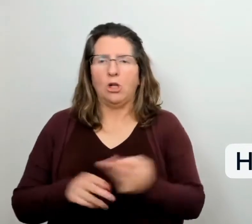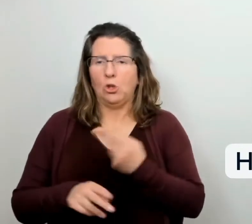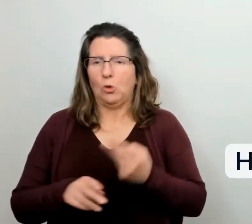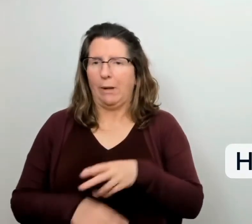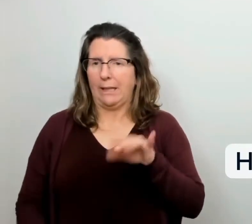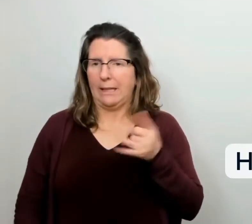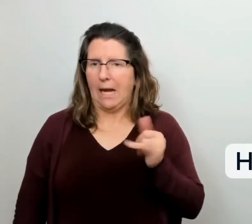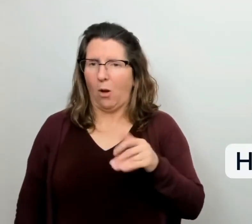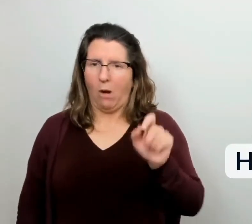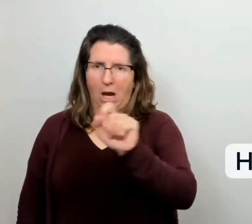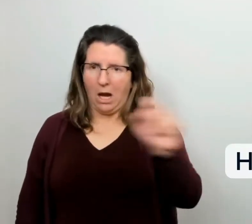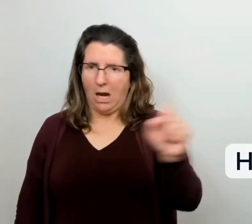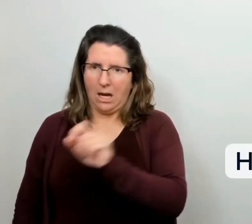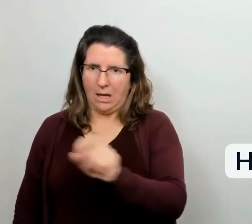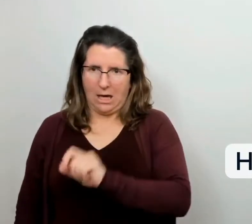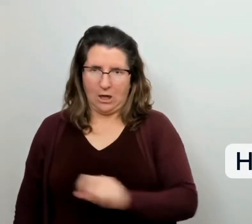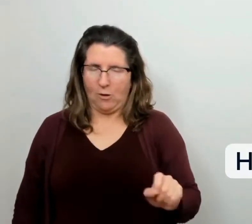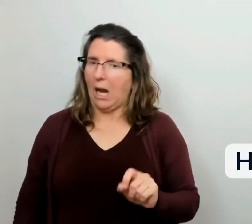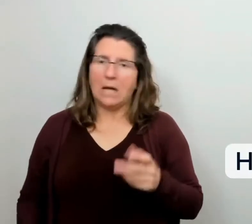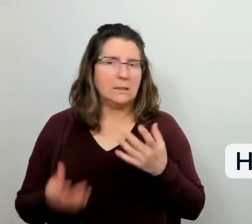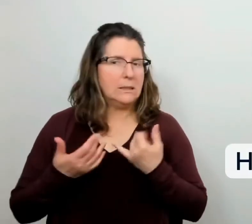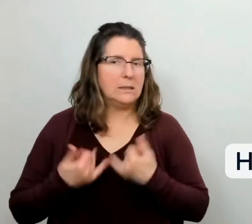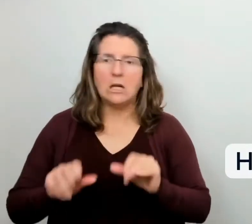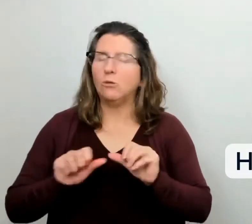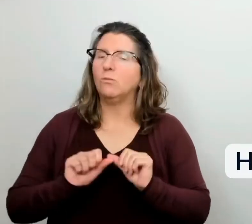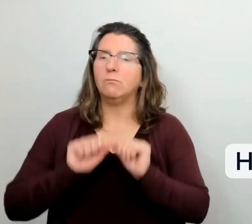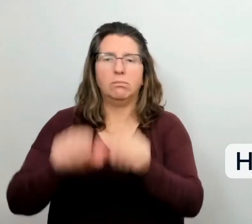I have always used a highlighter. Even to this day.